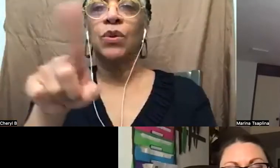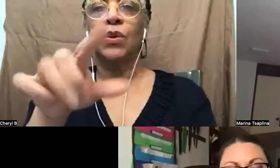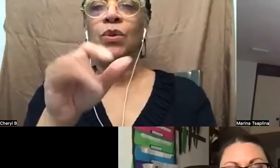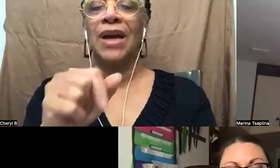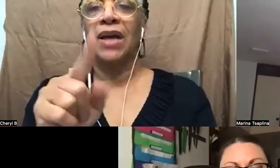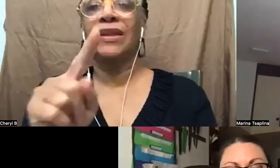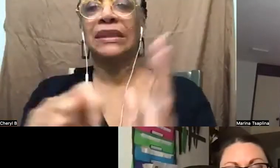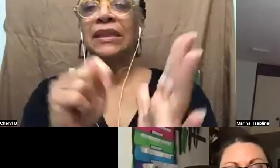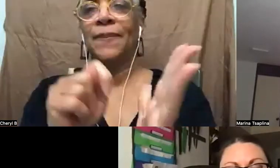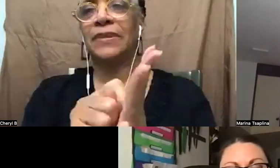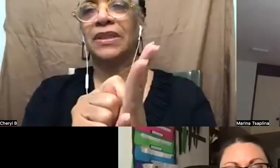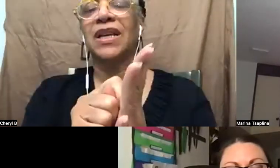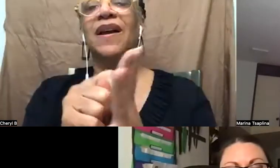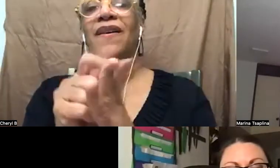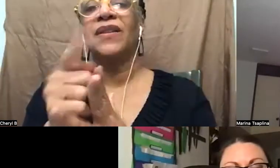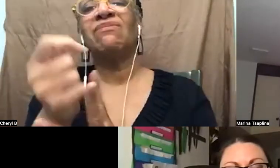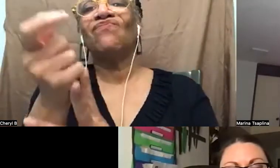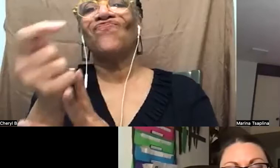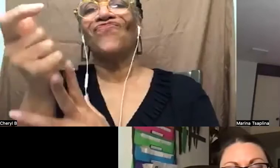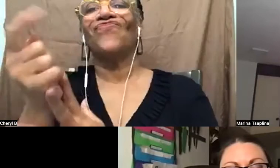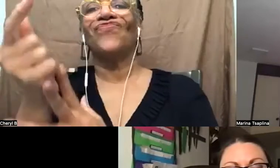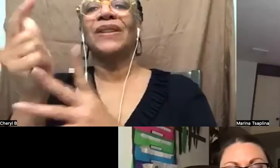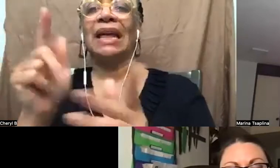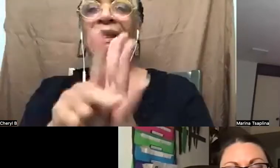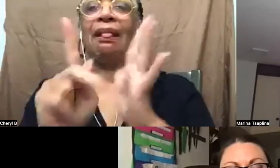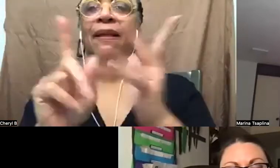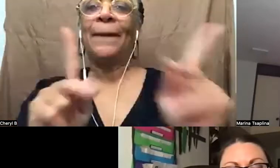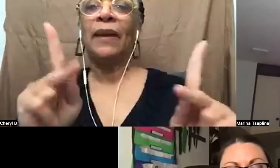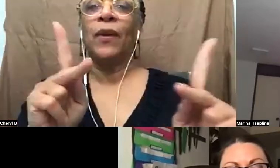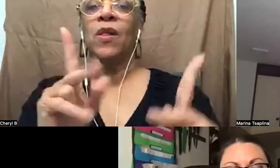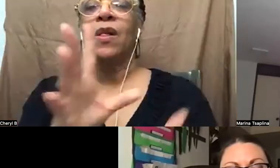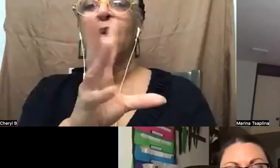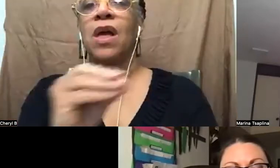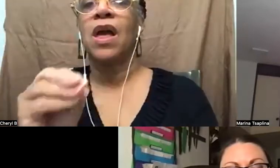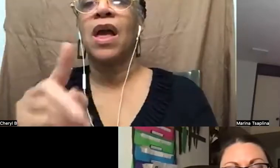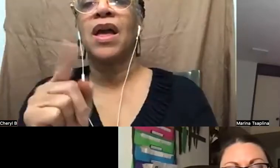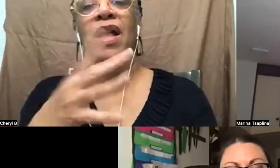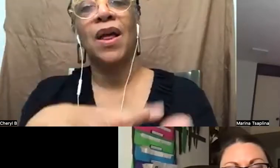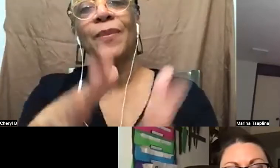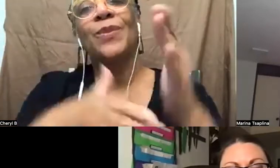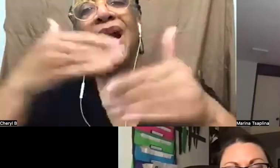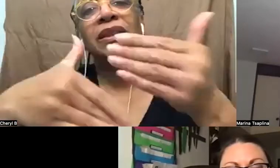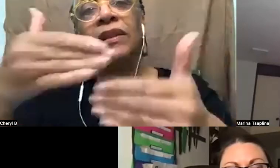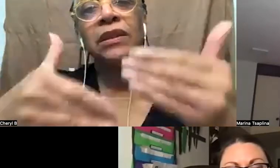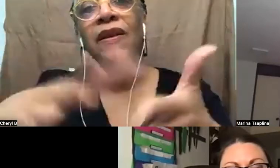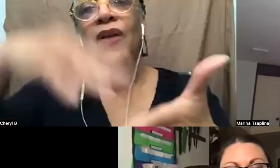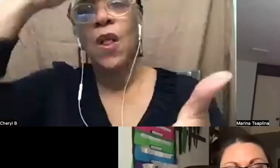It is a practice of deep humility, learning and accountability to forge solidarities and alliances